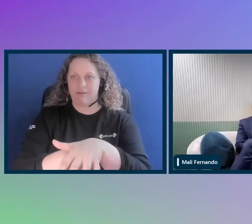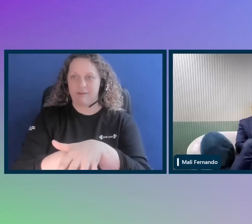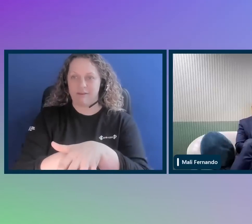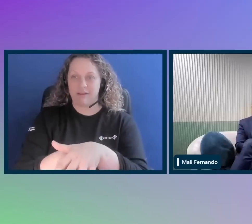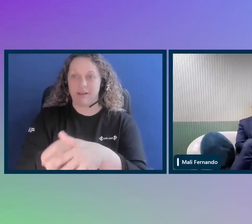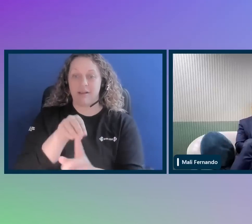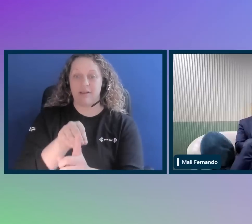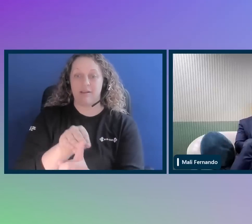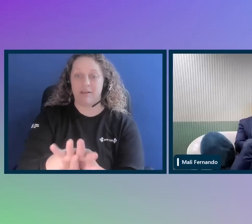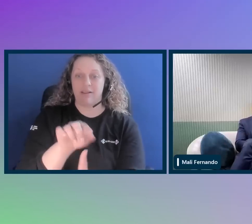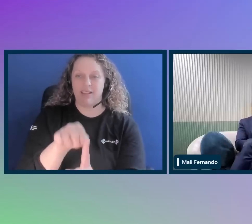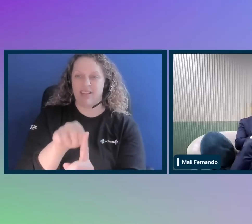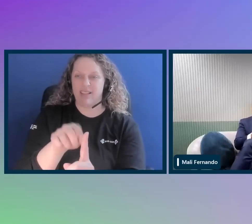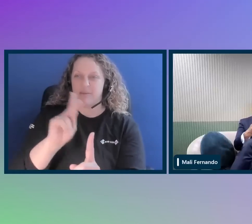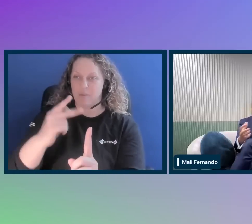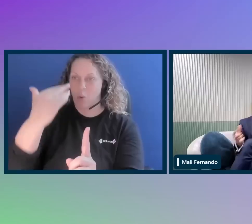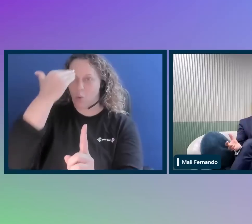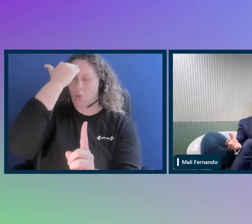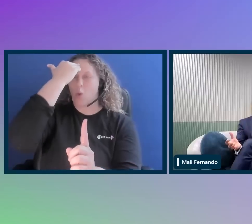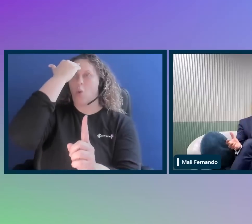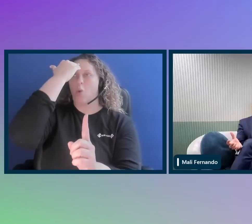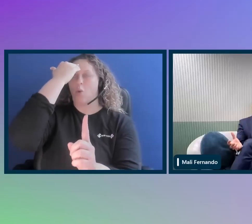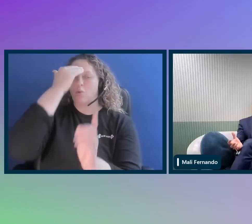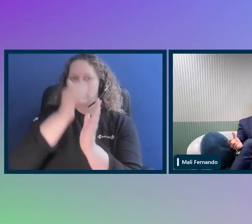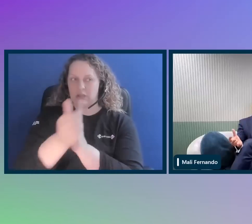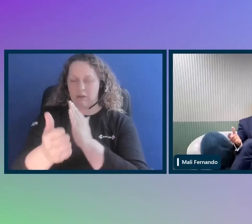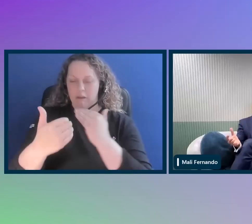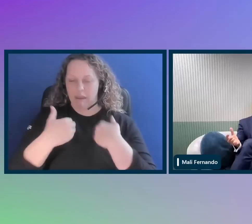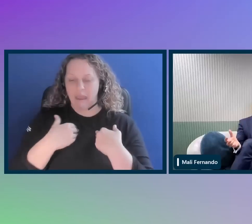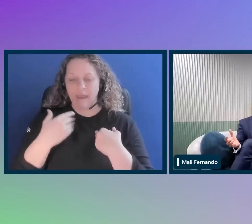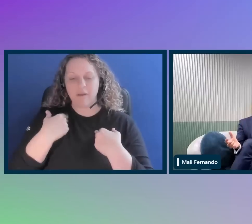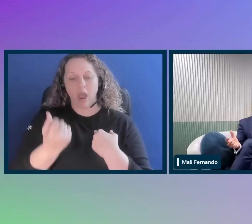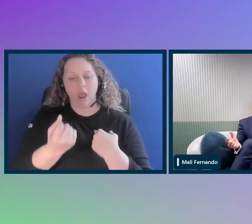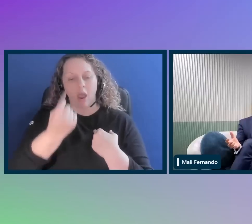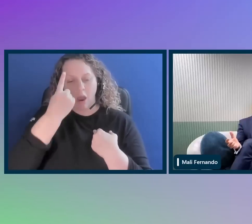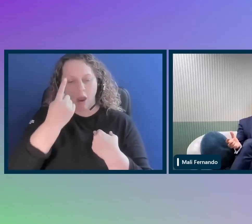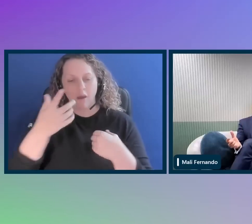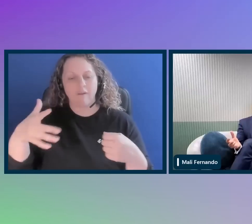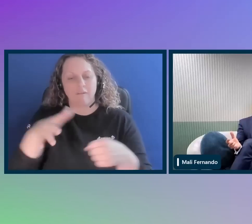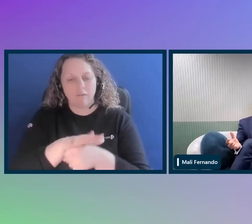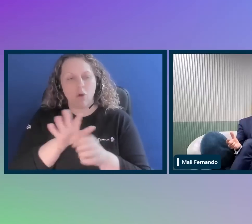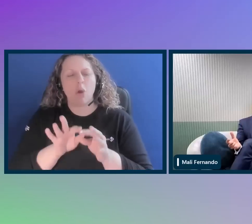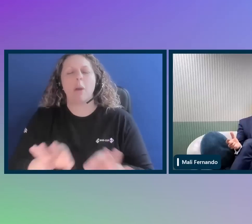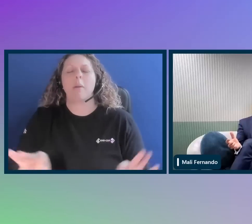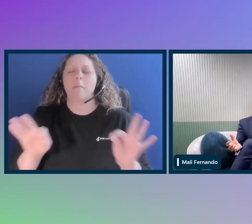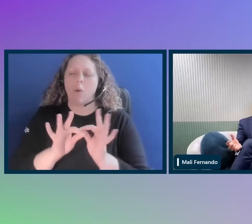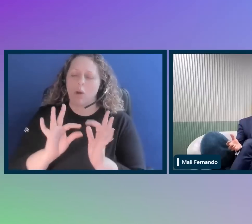but also understand the importance of getting this right in terms of our ability